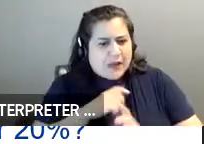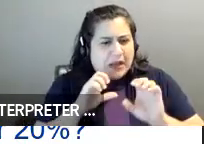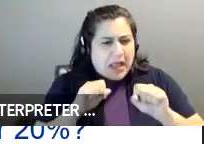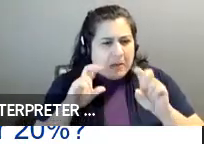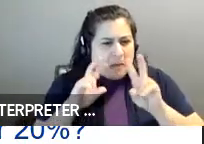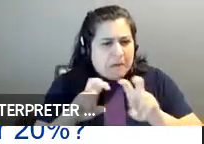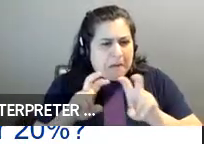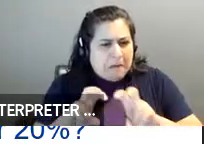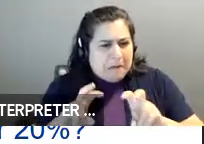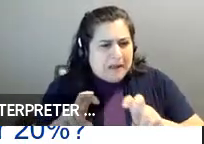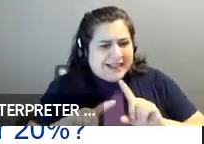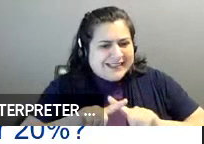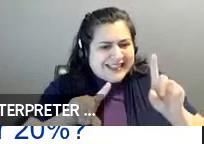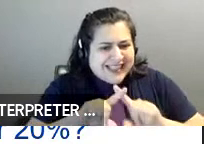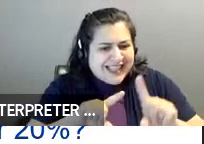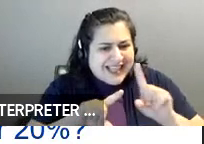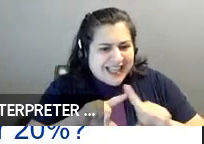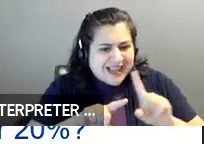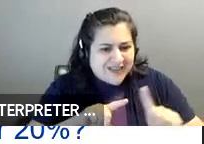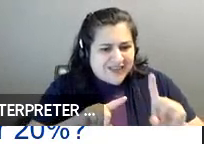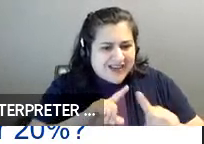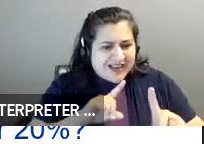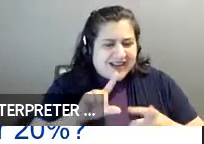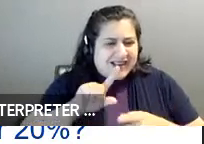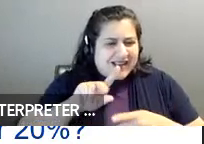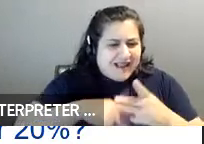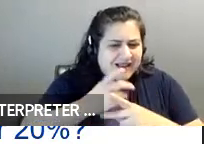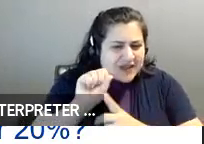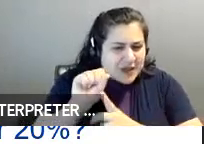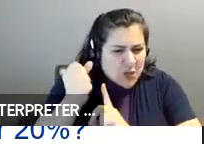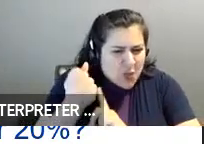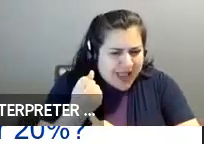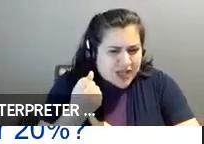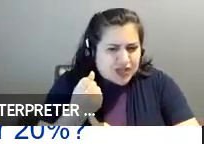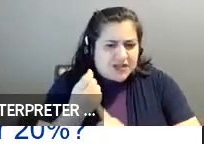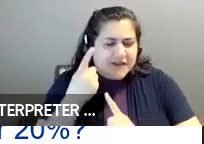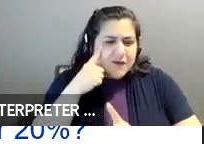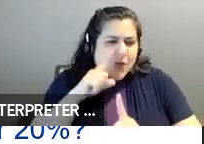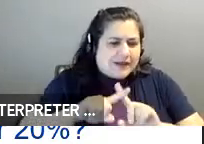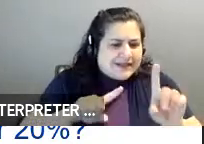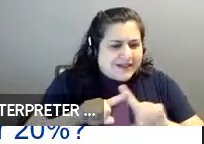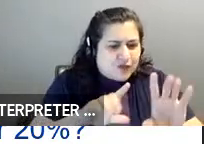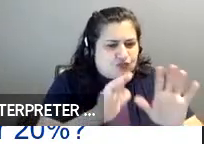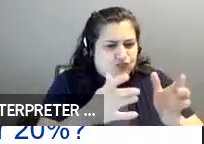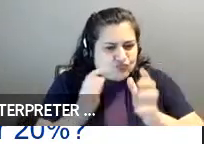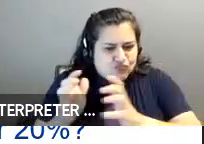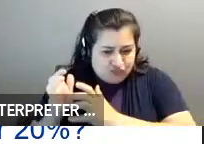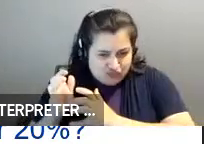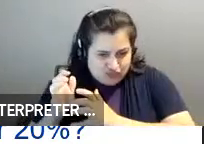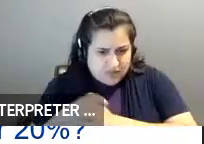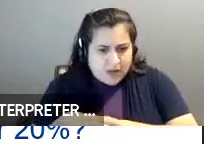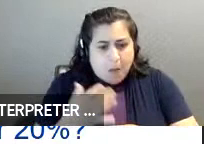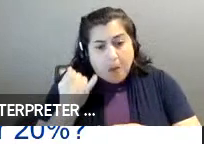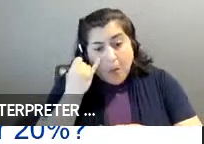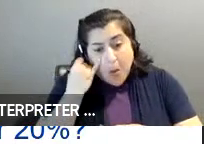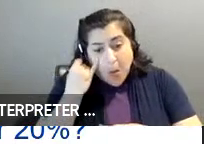For example, one could ask the question: What if the percentage of powered wheelchair users compared to '94-97 has now increased?